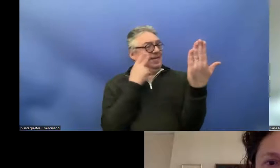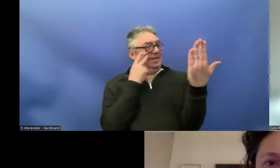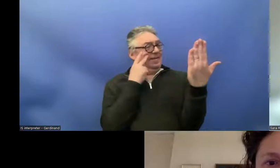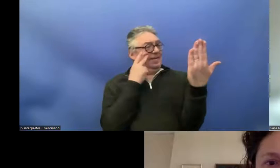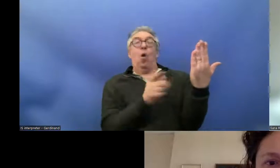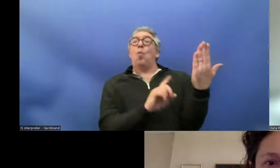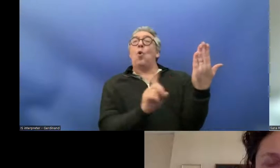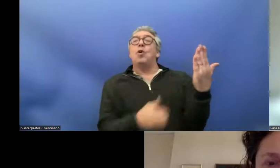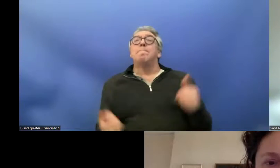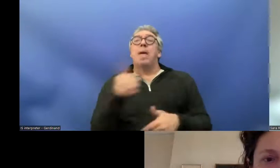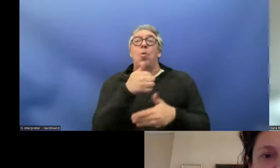and how to reach them.